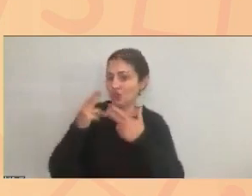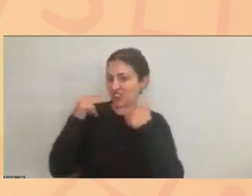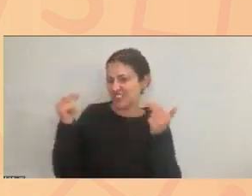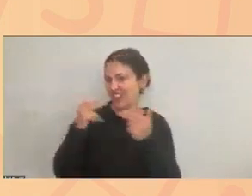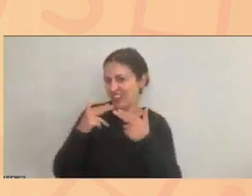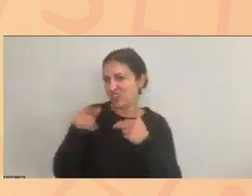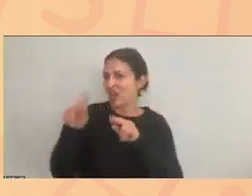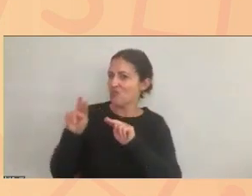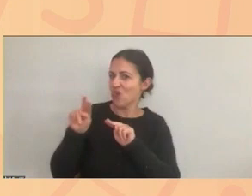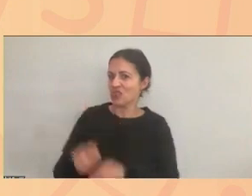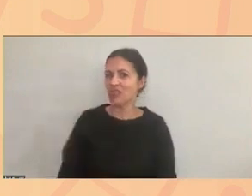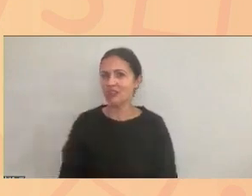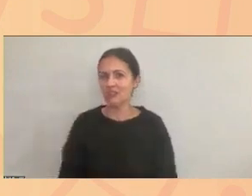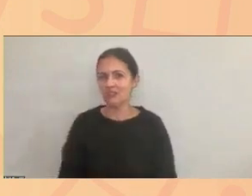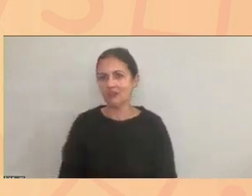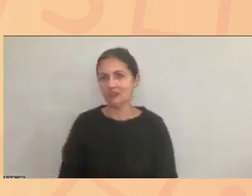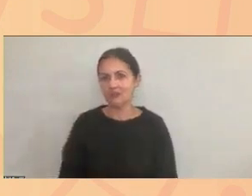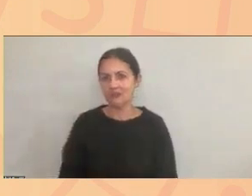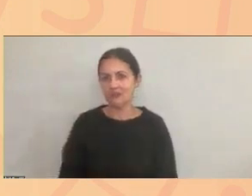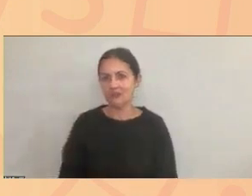(SINGS FOREIGN LANGUAGE)